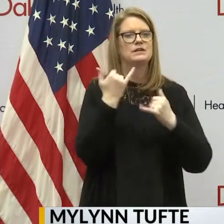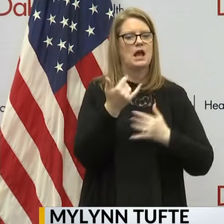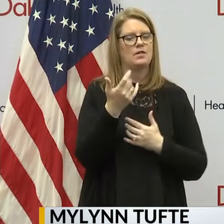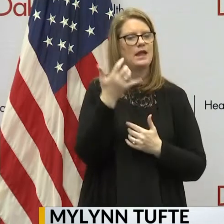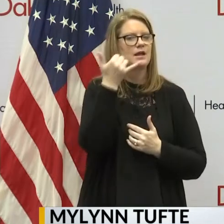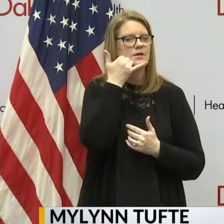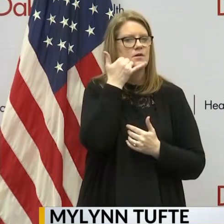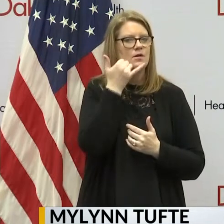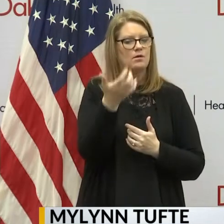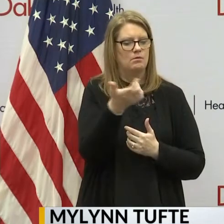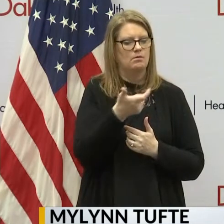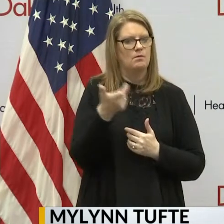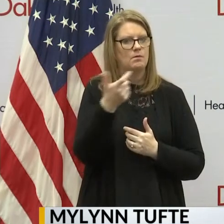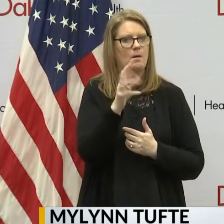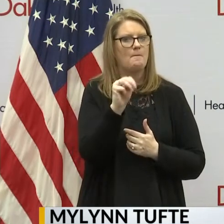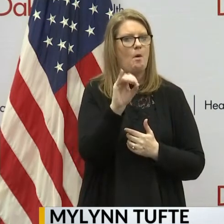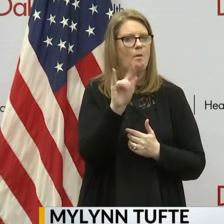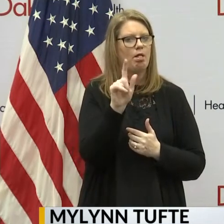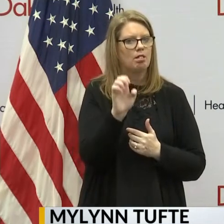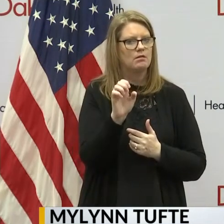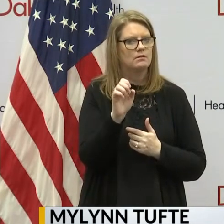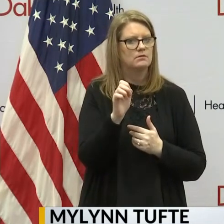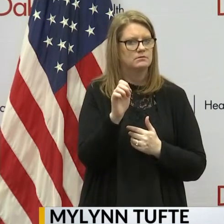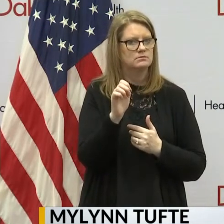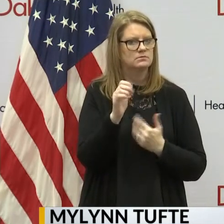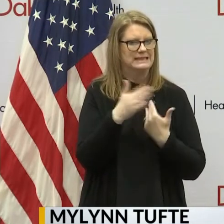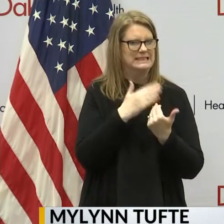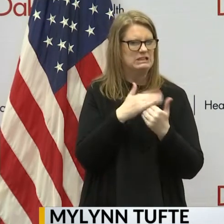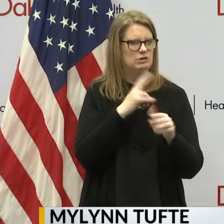WEBSITE AND A NOTE ABOUT THE DASHBOARD, WE RECENTLY IMPROVED